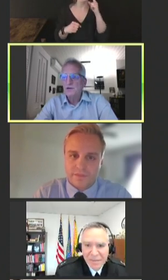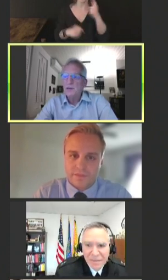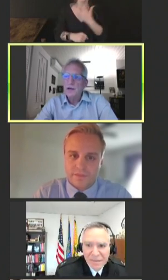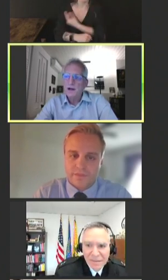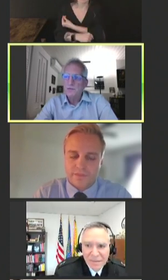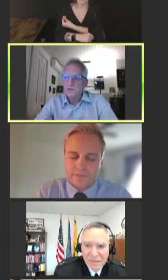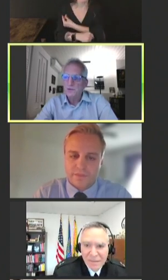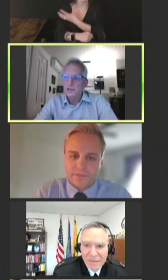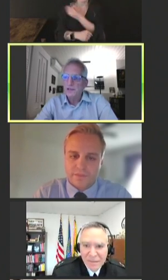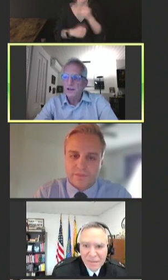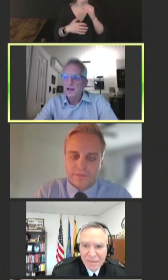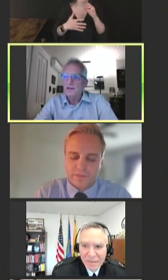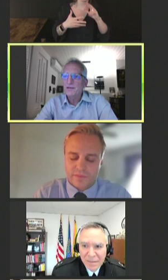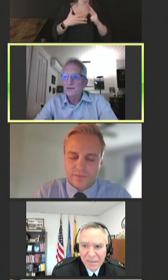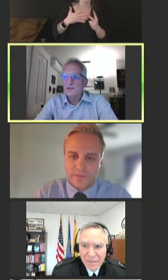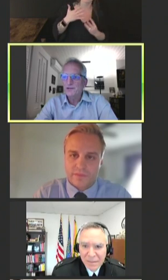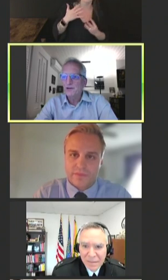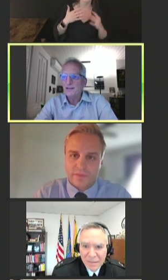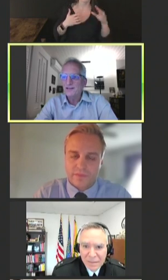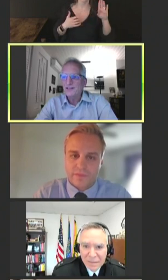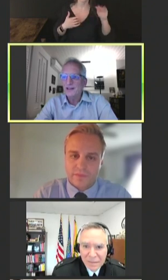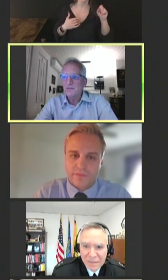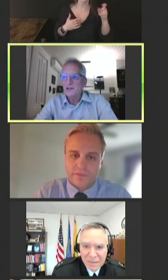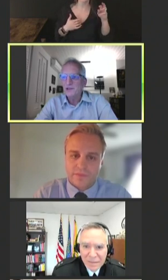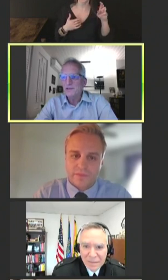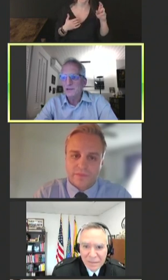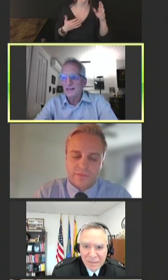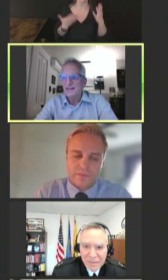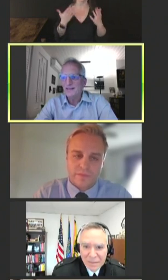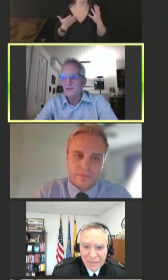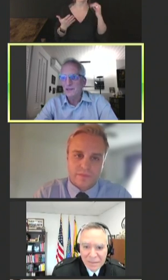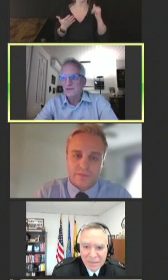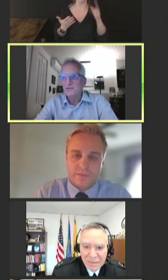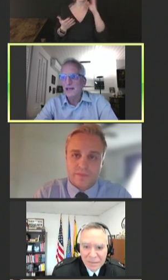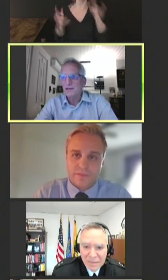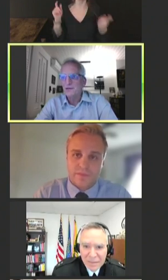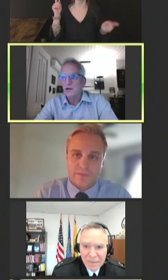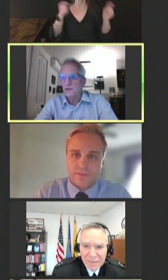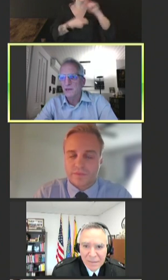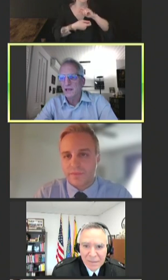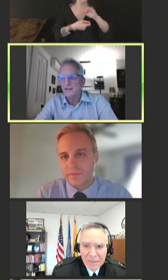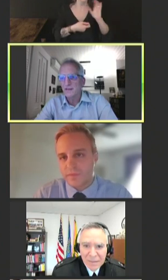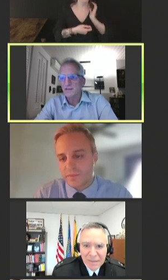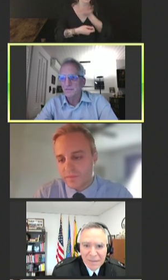you may come to a different strategy than when you just look at the risk of death or hospitalization.